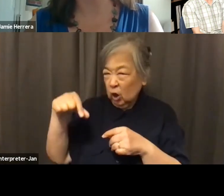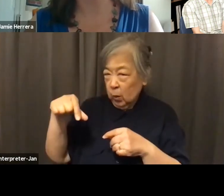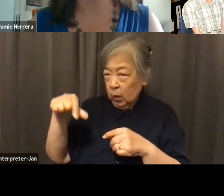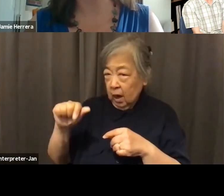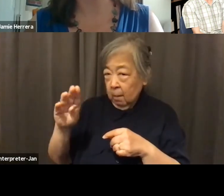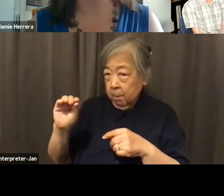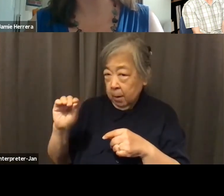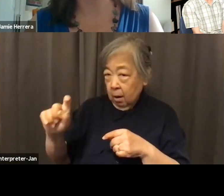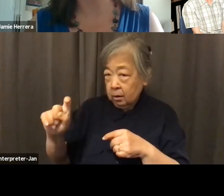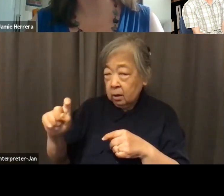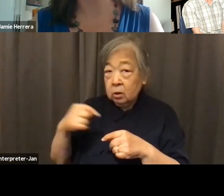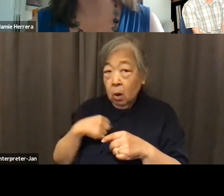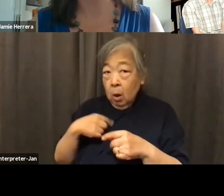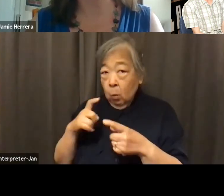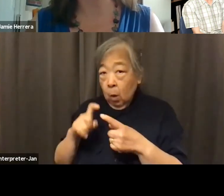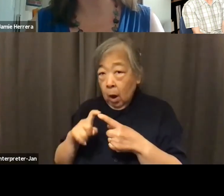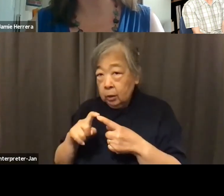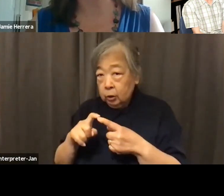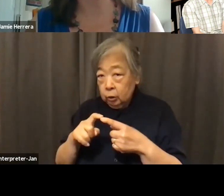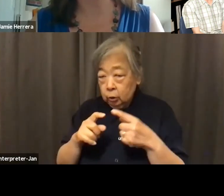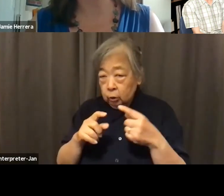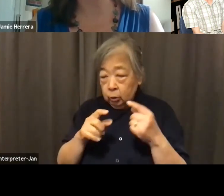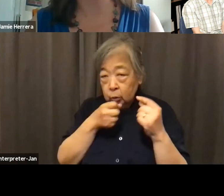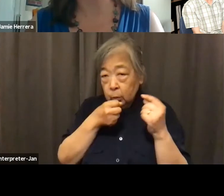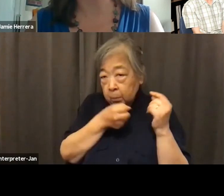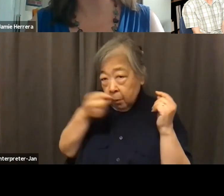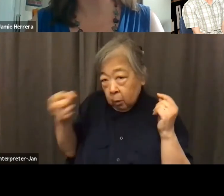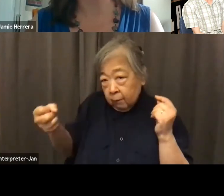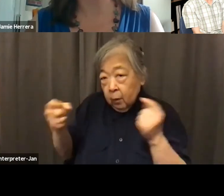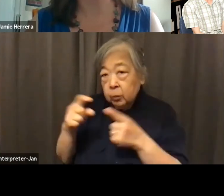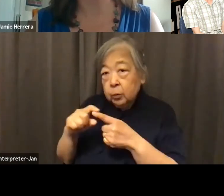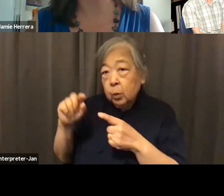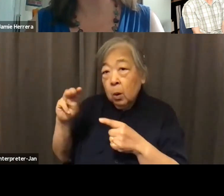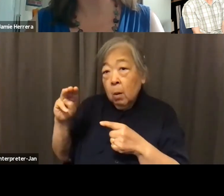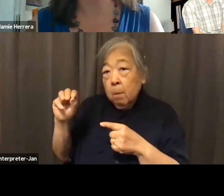to pass it on to Monica so we could go through some of those questions.